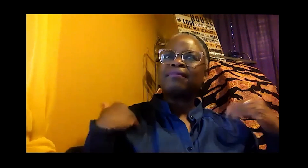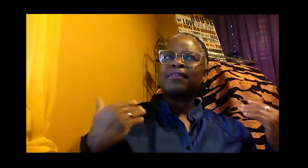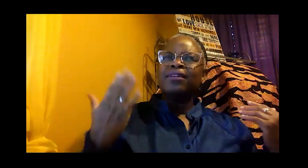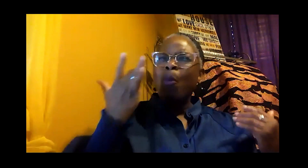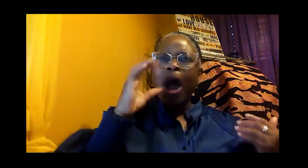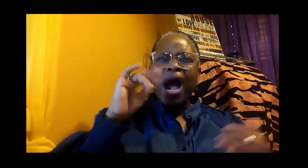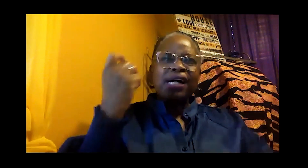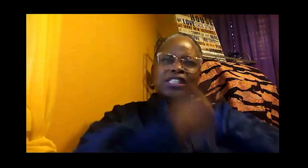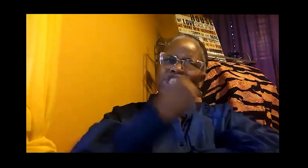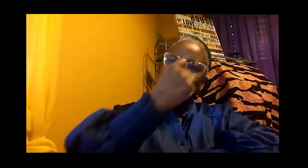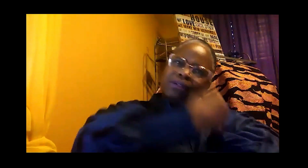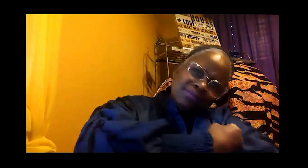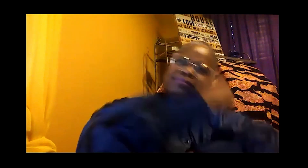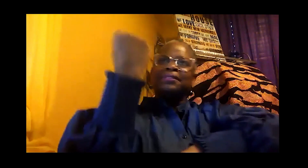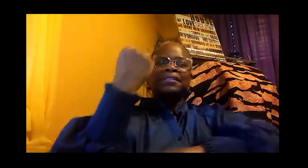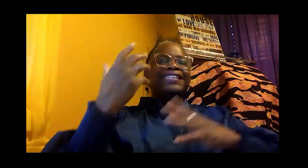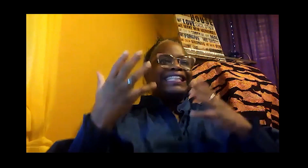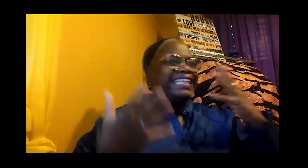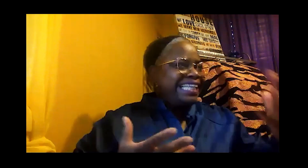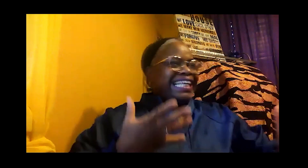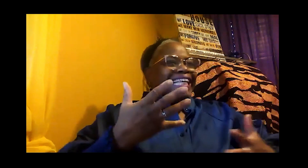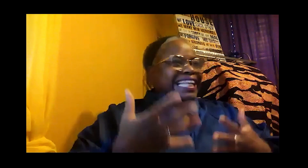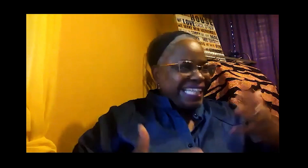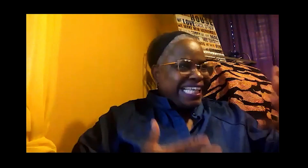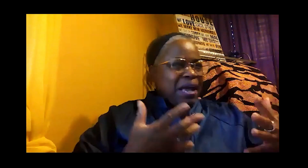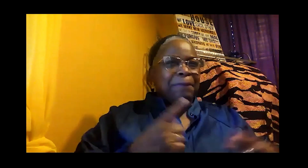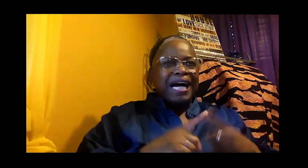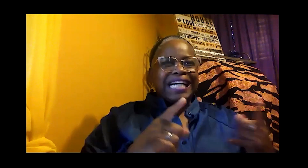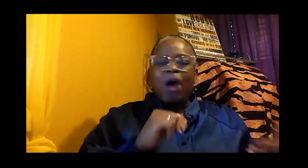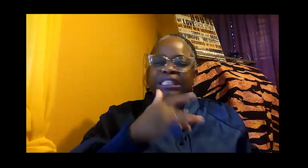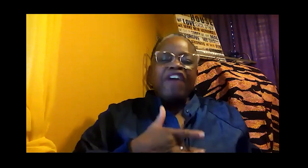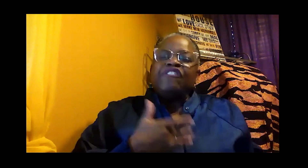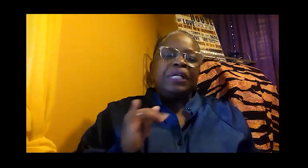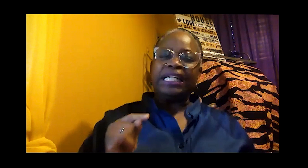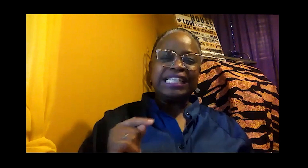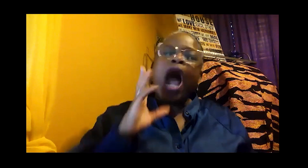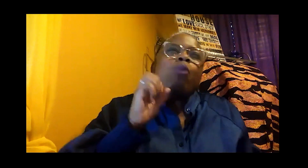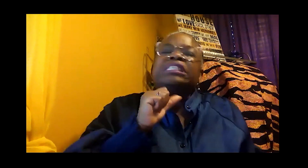I am often asked why I chose to close my Onyx Theater company. I often tell them